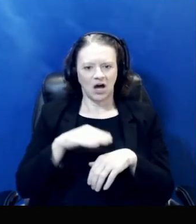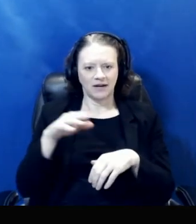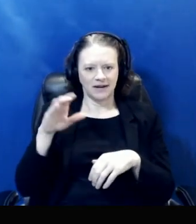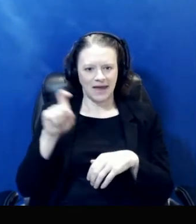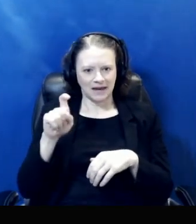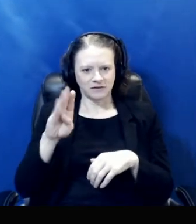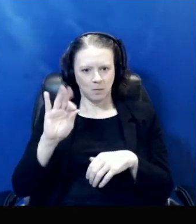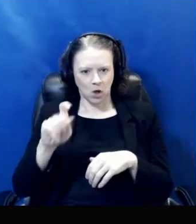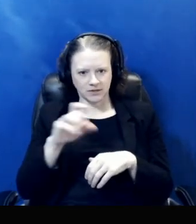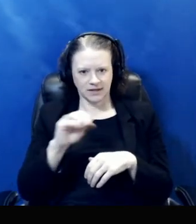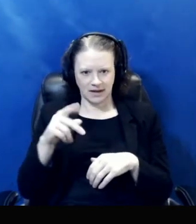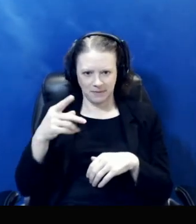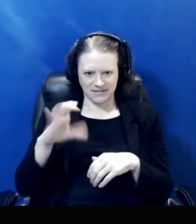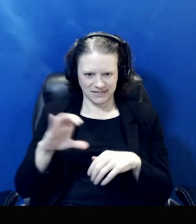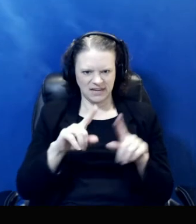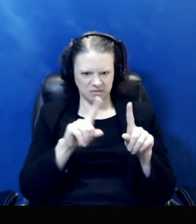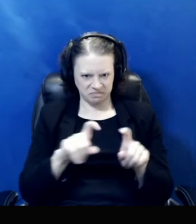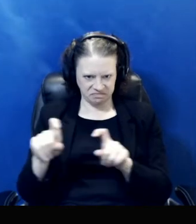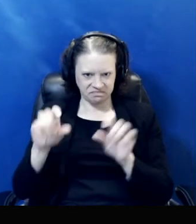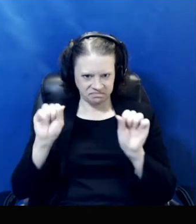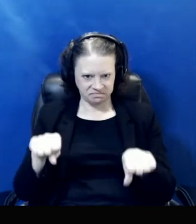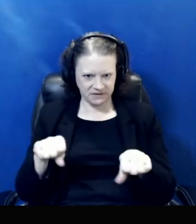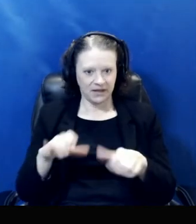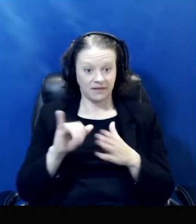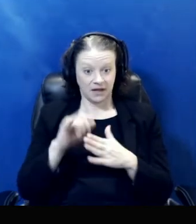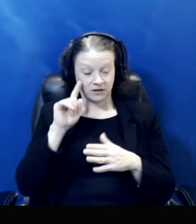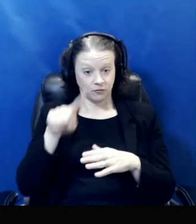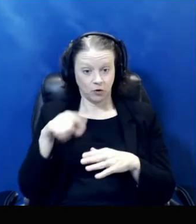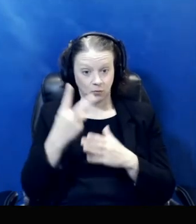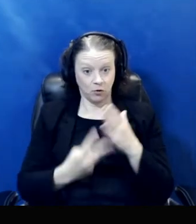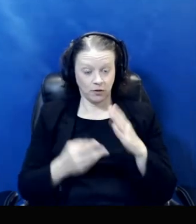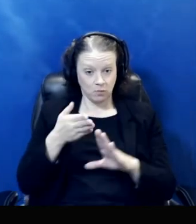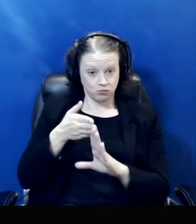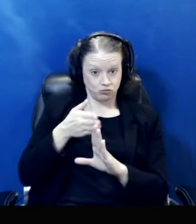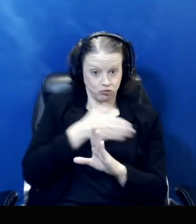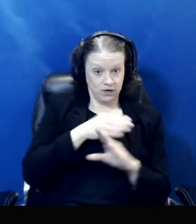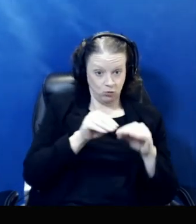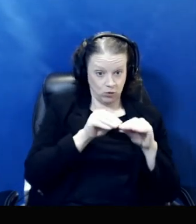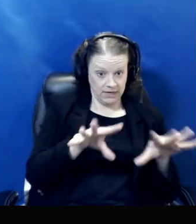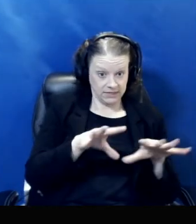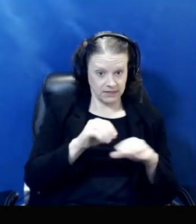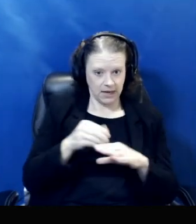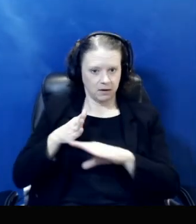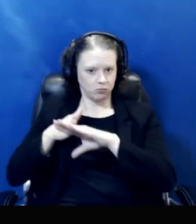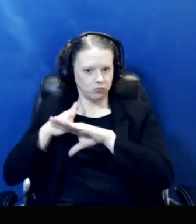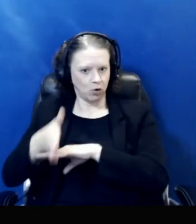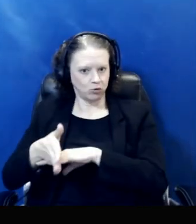release and post-release games that can be tested. So whether you're getting ready to get your game out